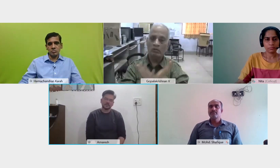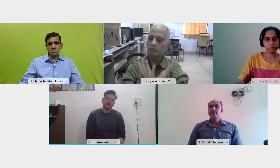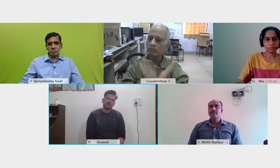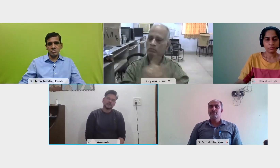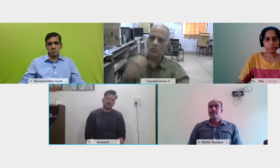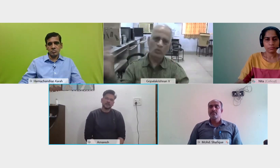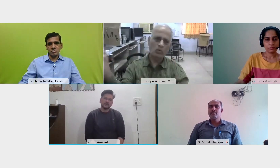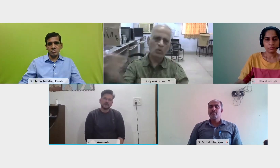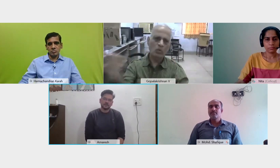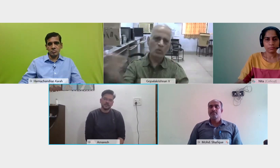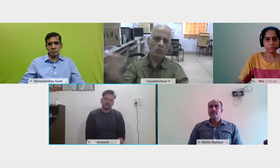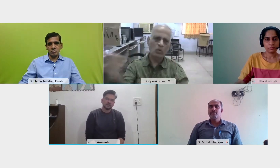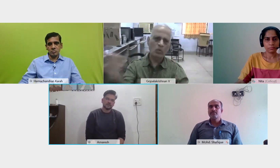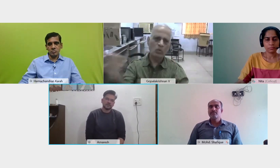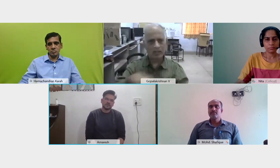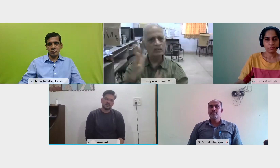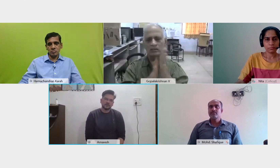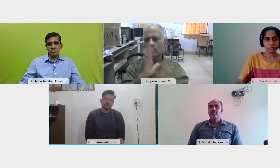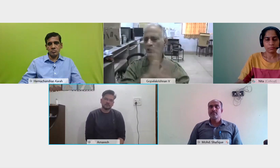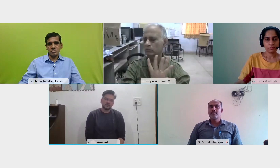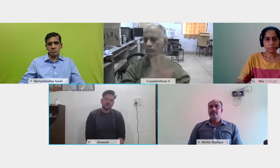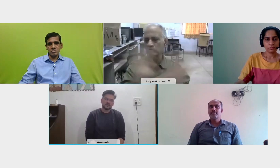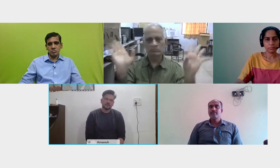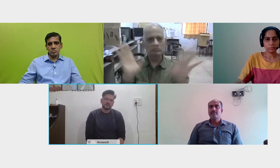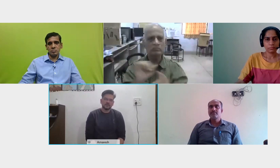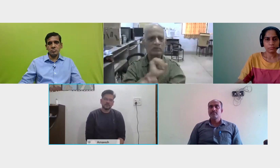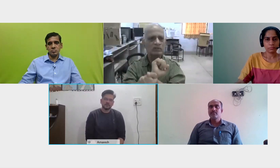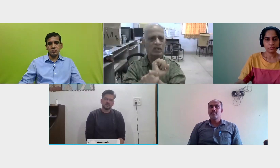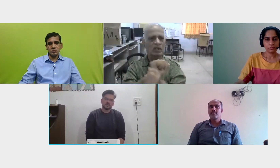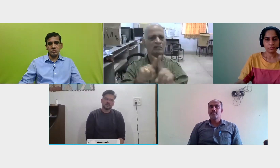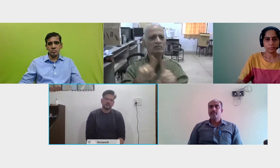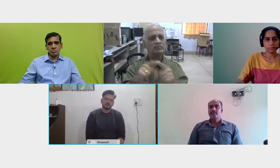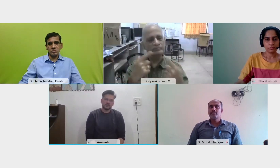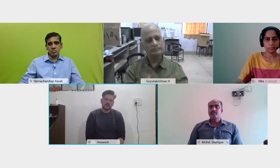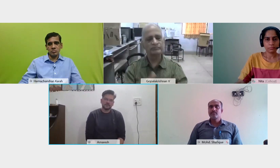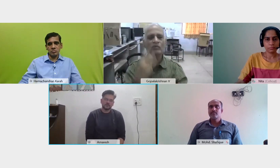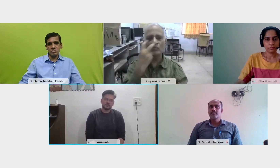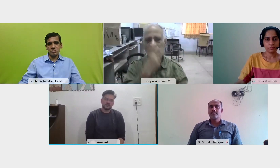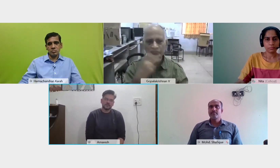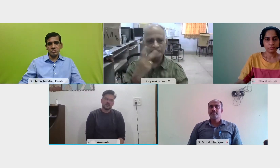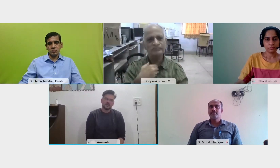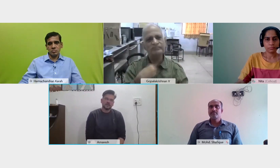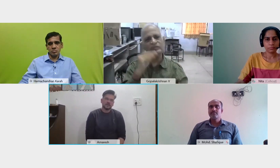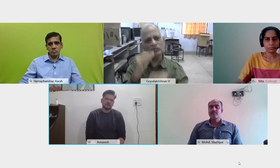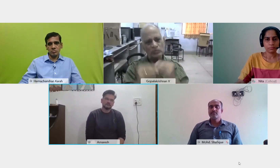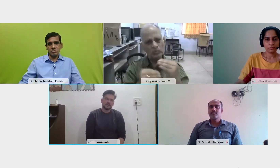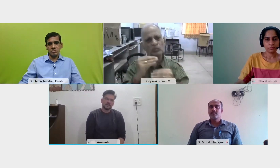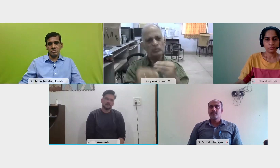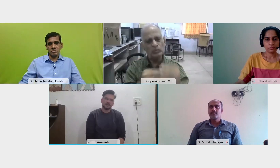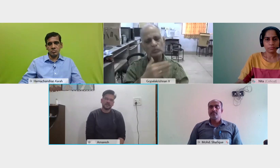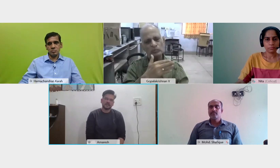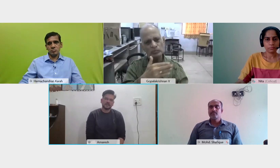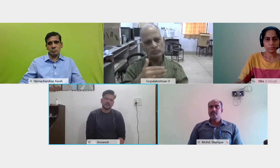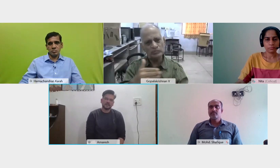such so in schools, most of the schools all the schools the deaf schools they relegate